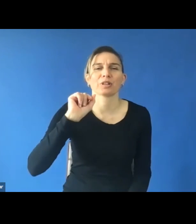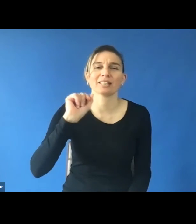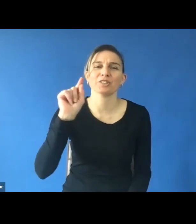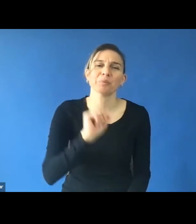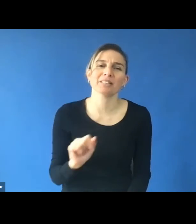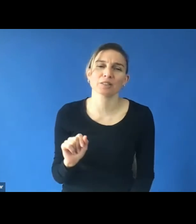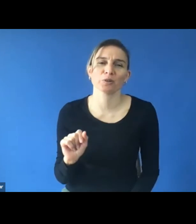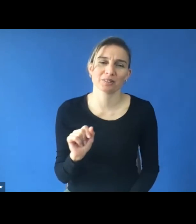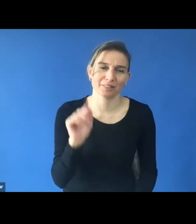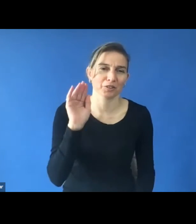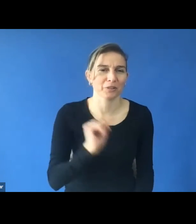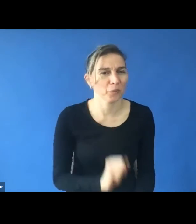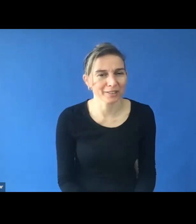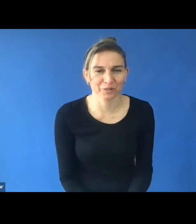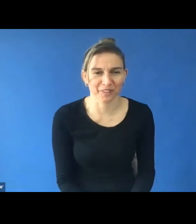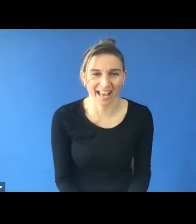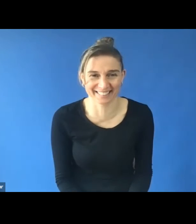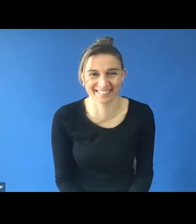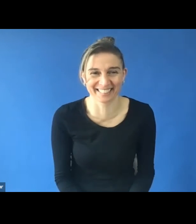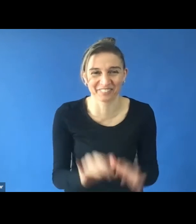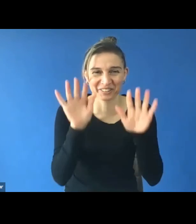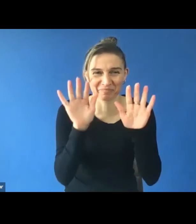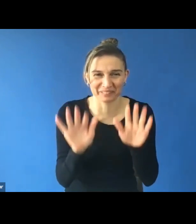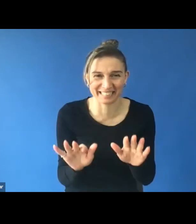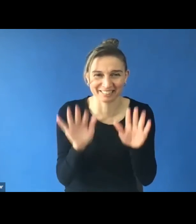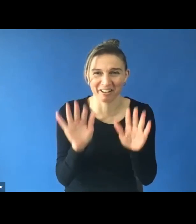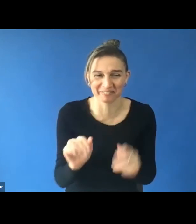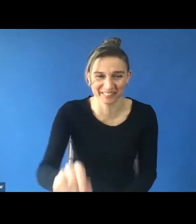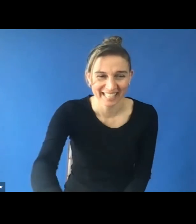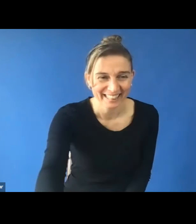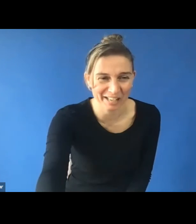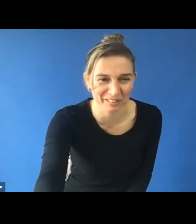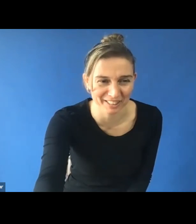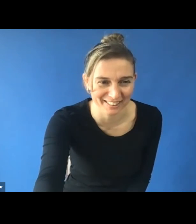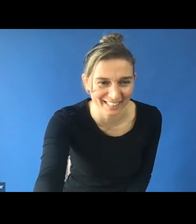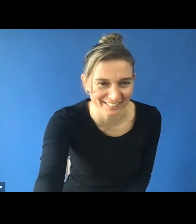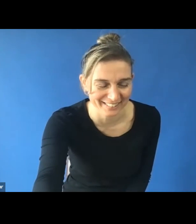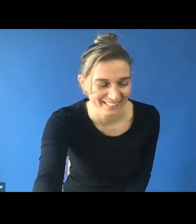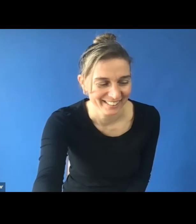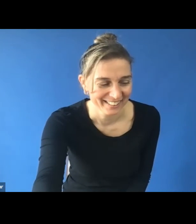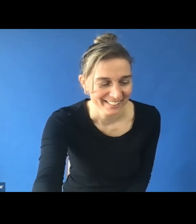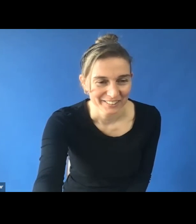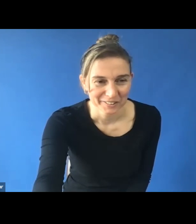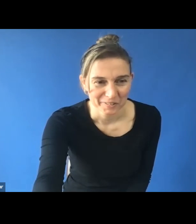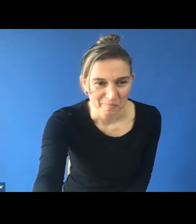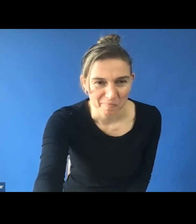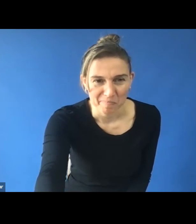You're going too fast, Please slow down, thanks. Sorry, okay.